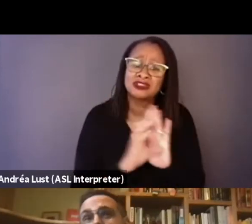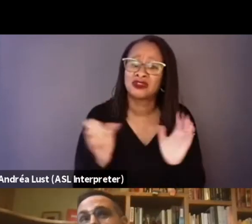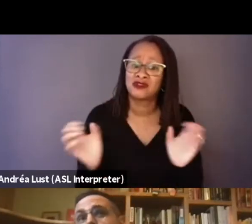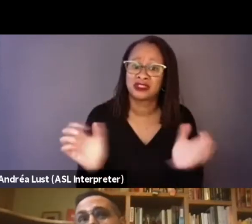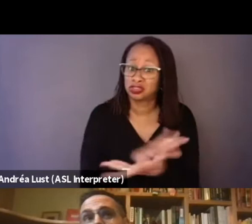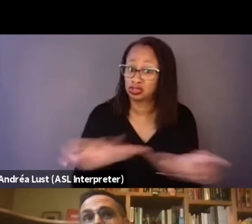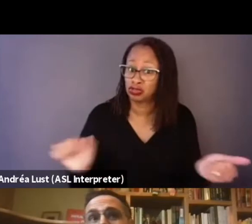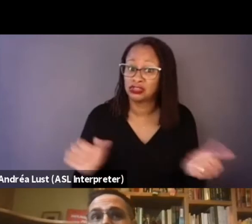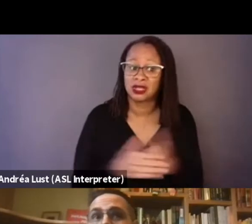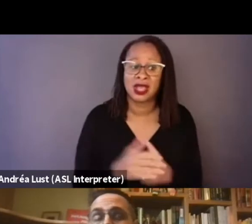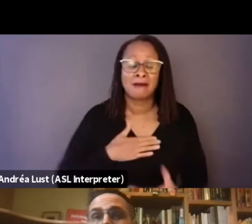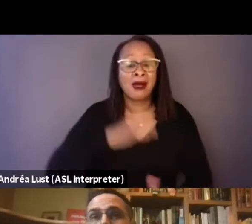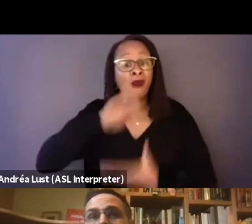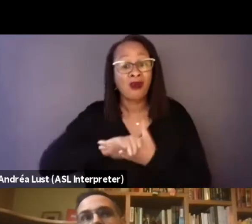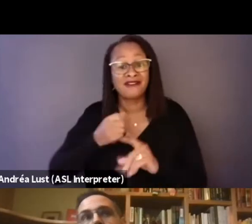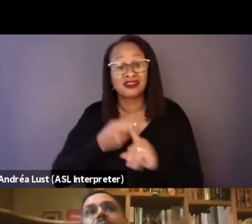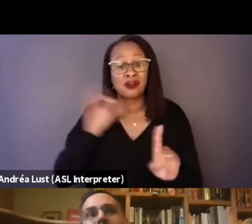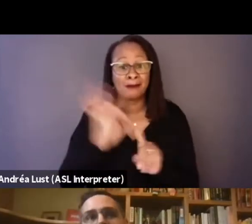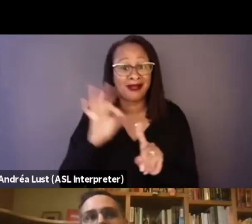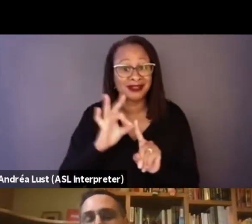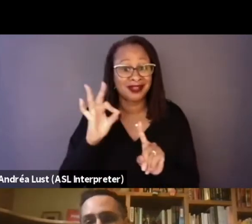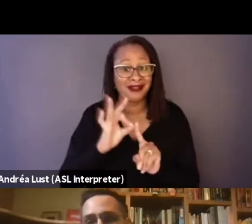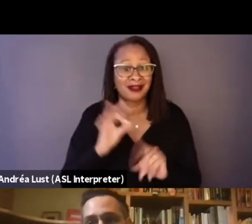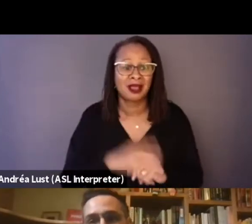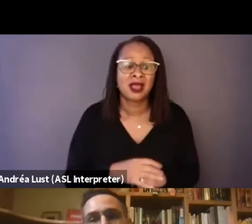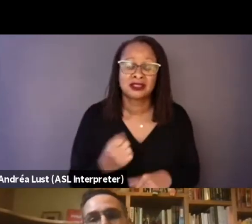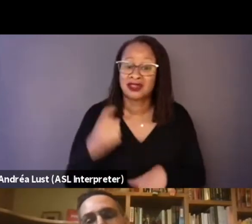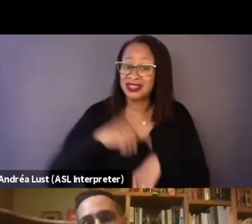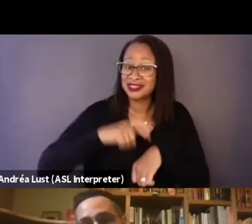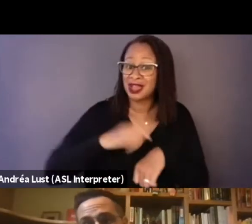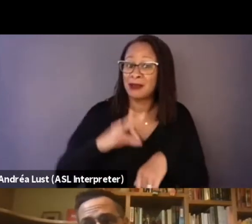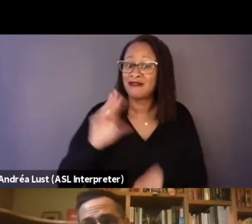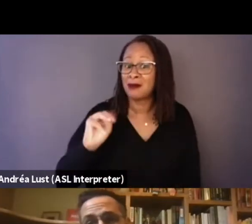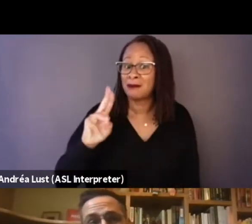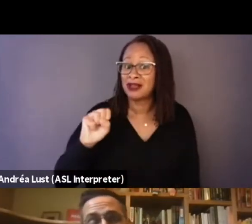And my wife is from Pakistan. Around the time of the Muslim ban- she used to be a conflict reporter